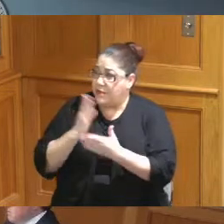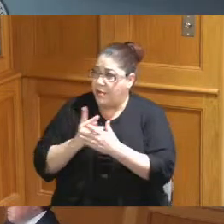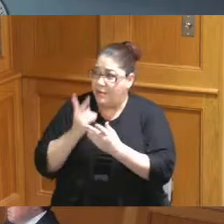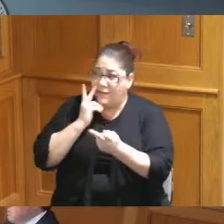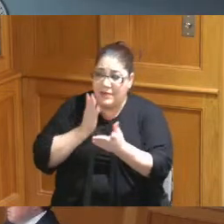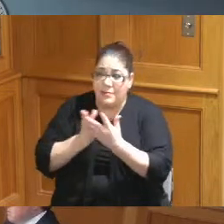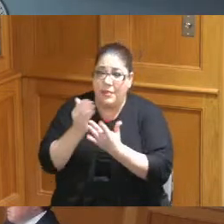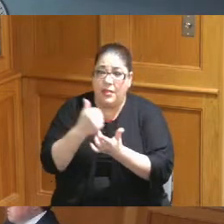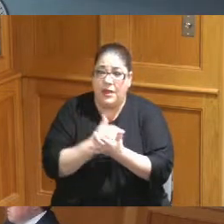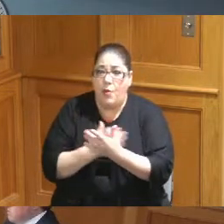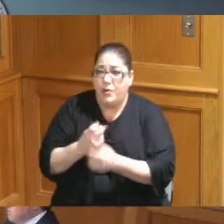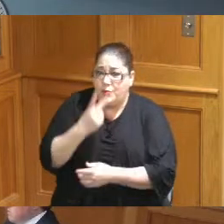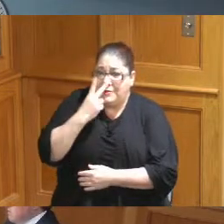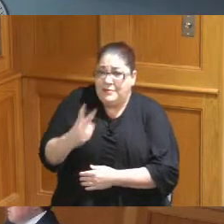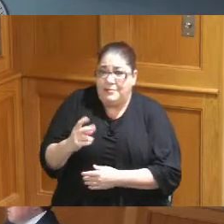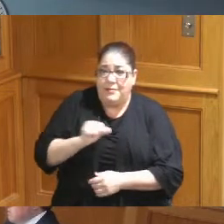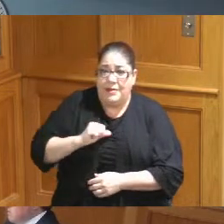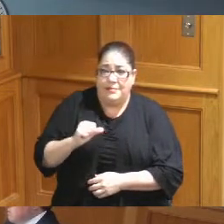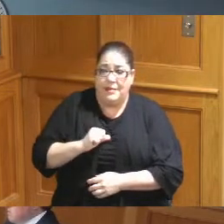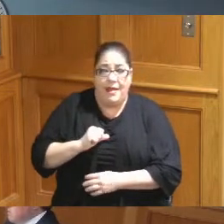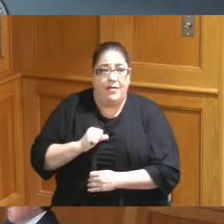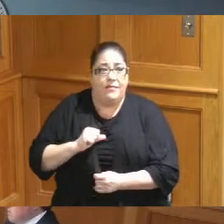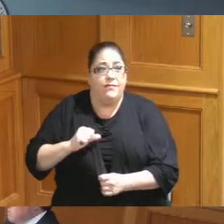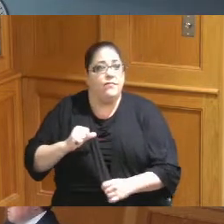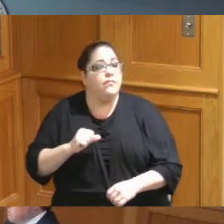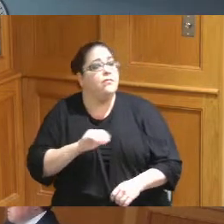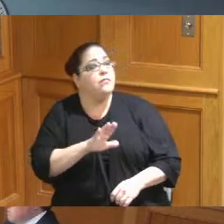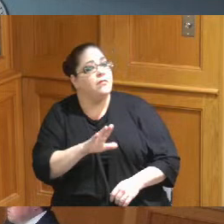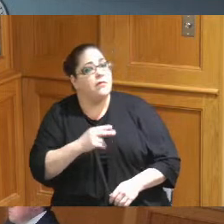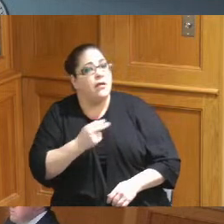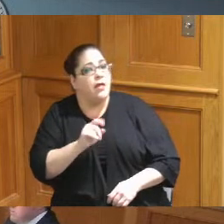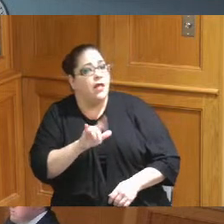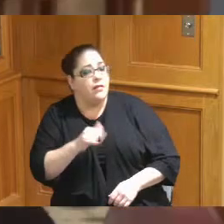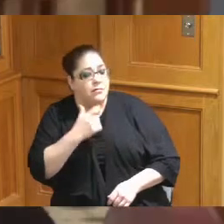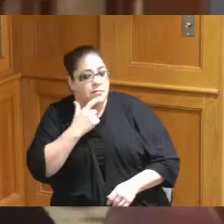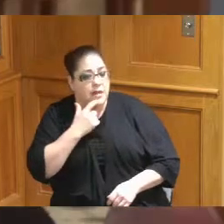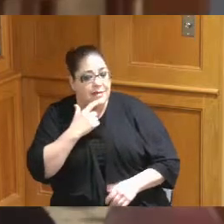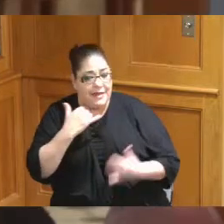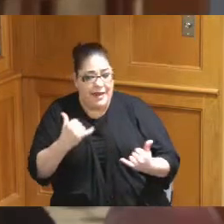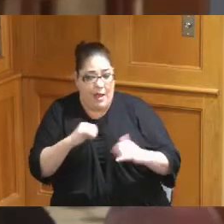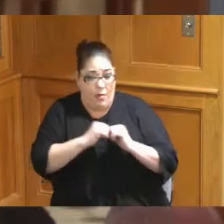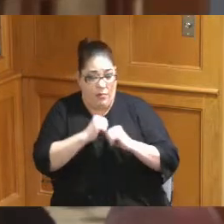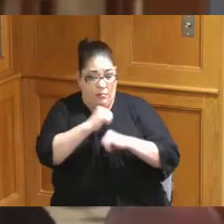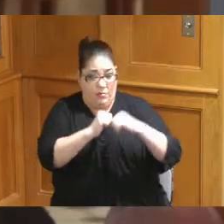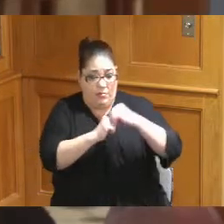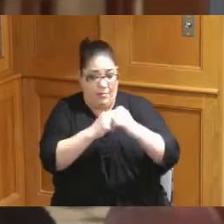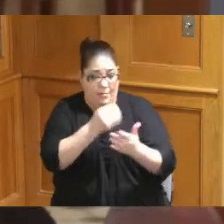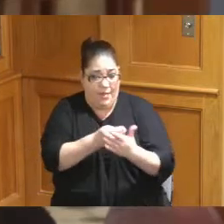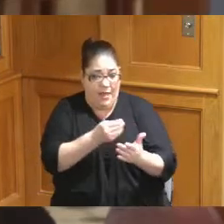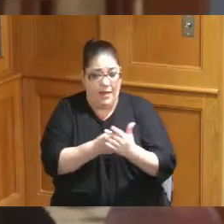want to be able to see myself the way we have it structured right now is it will be a grant program